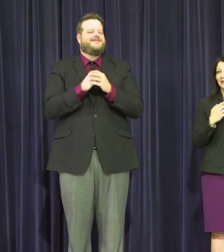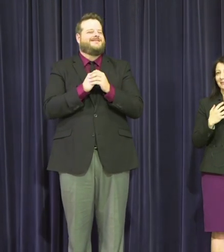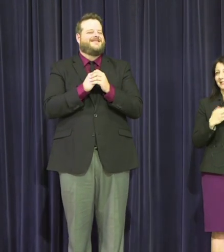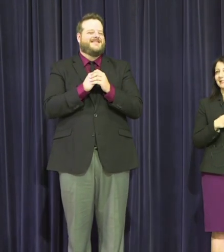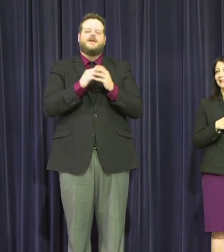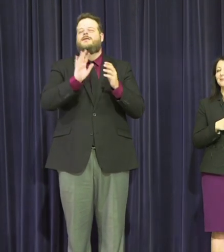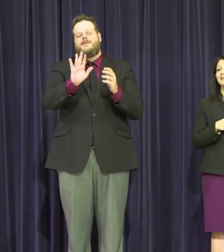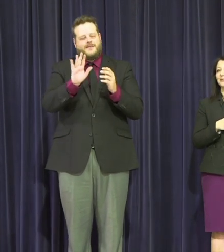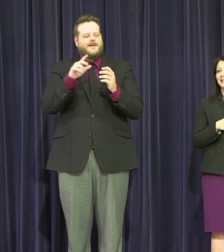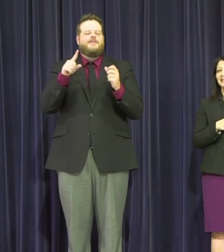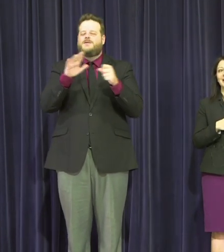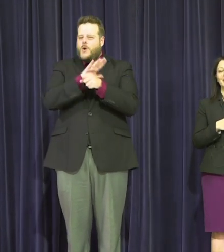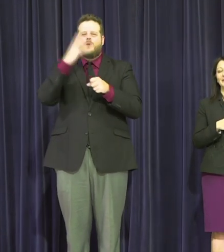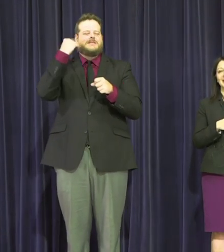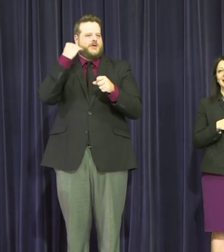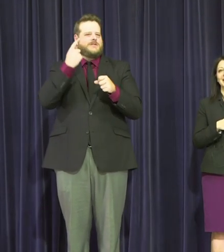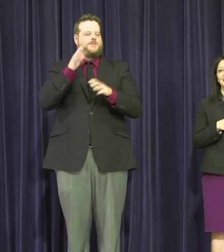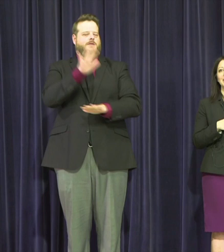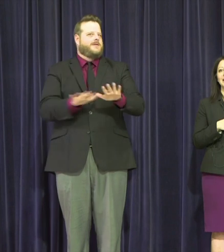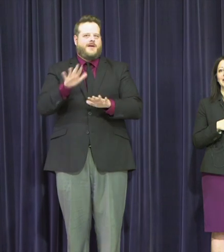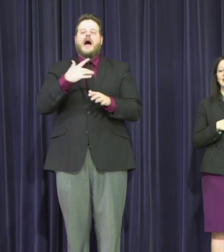This whole experience is a little bit surreal. I feel very lucky to be hear.